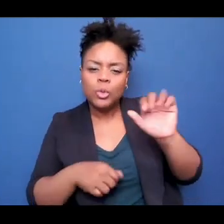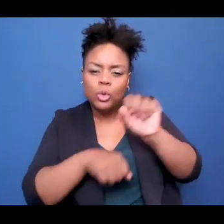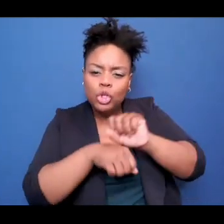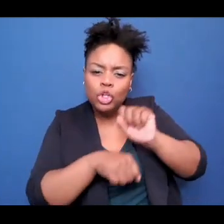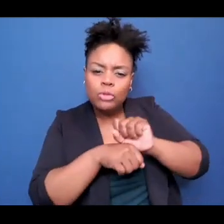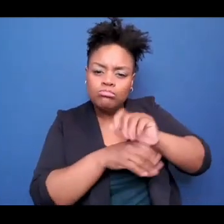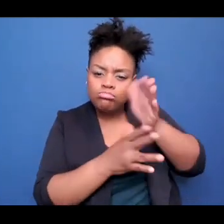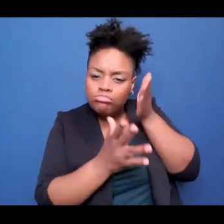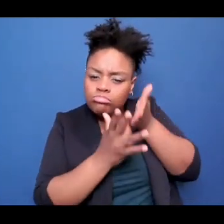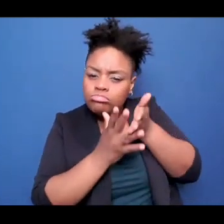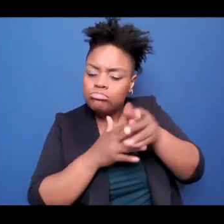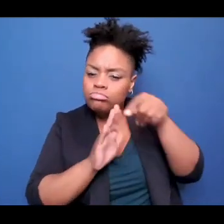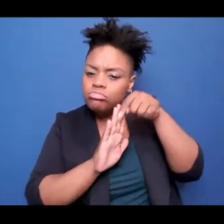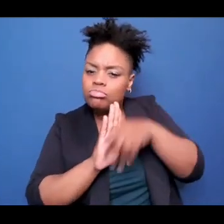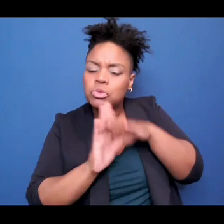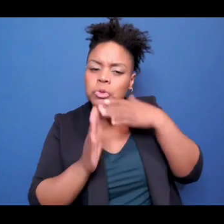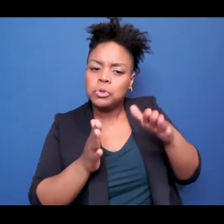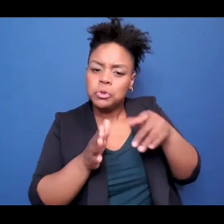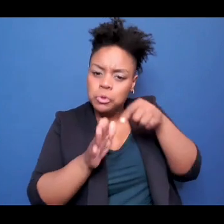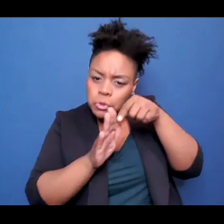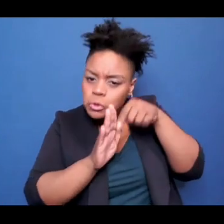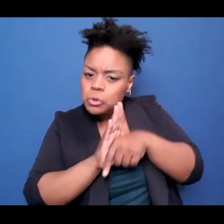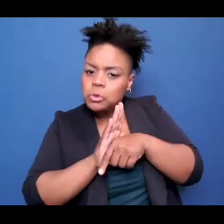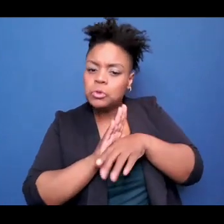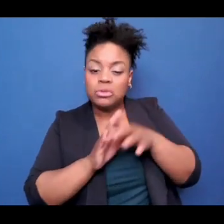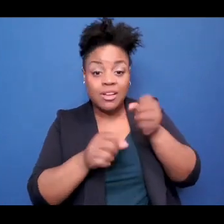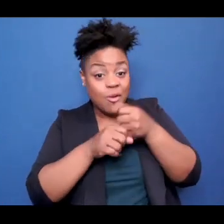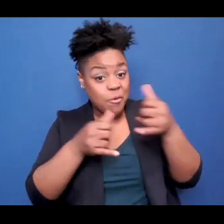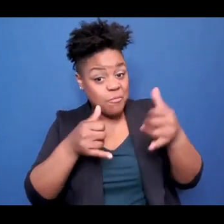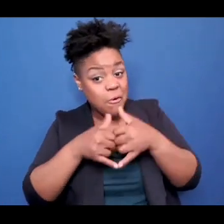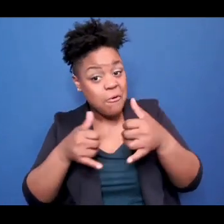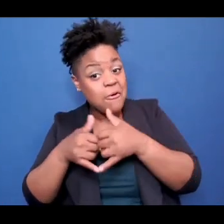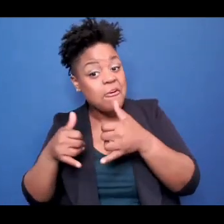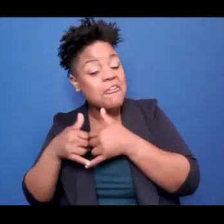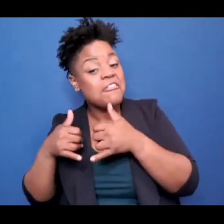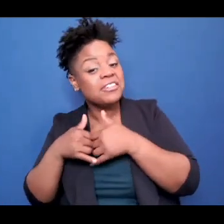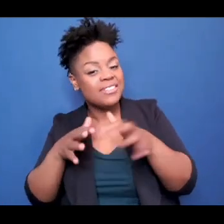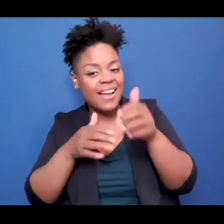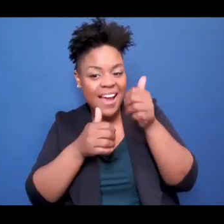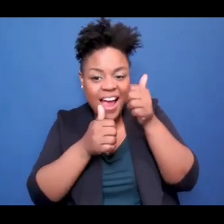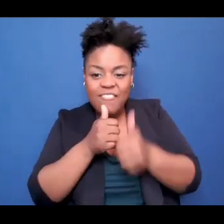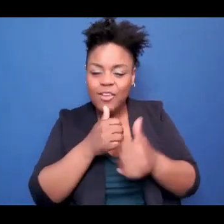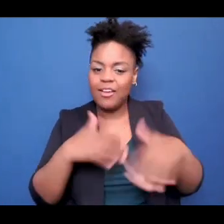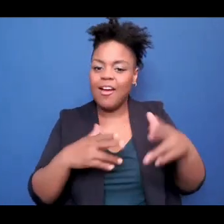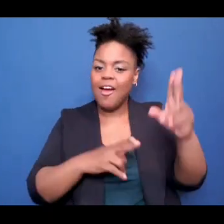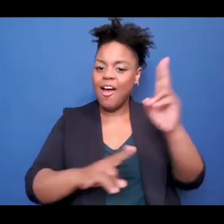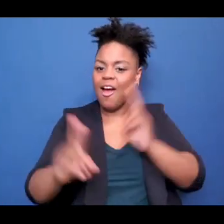SCHOLARS, DURING THE COFERS HIS DISTINGUISHED CAREER DR. CASSADY RECEIVED EVERY MAJOR HON NORP A THE NATIONAL PROCEED